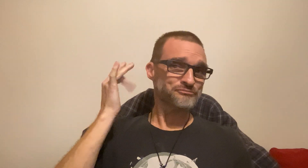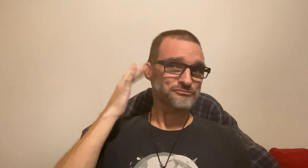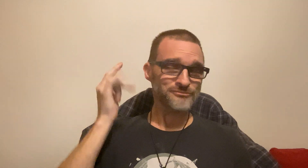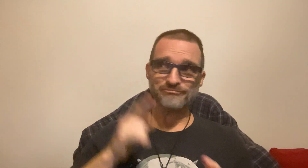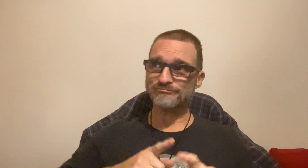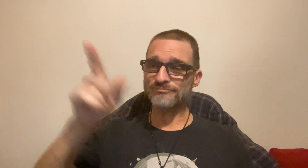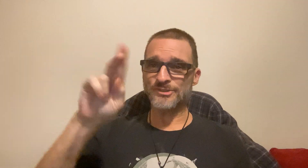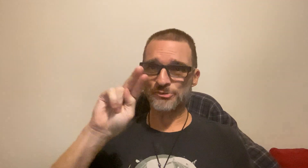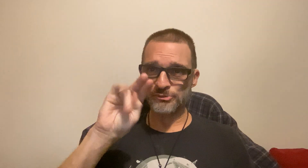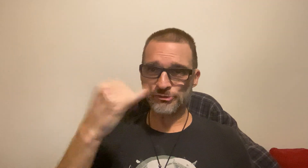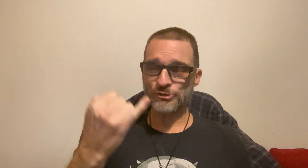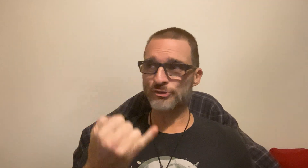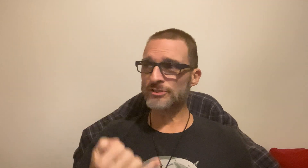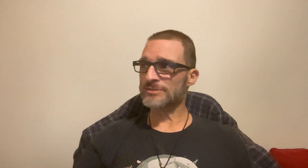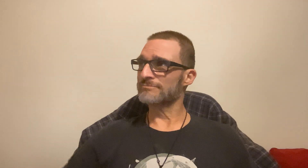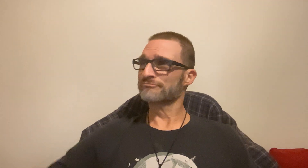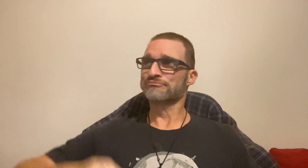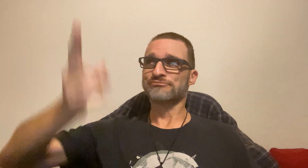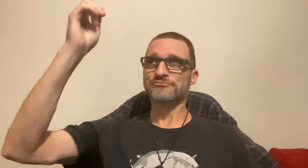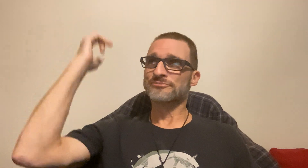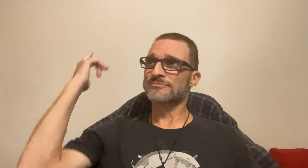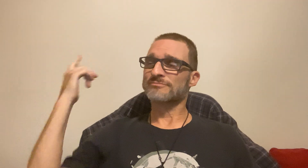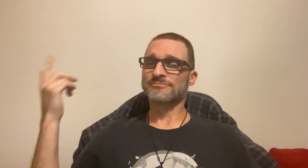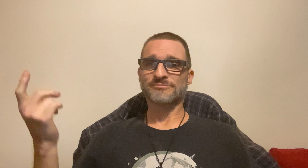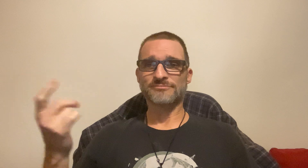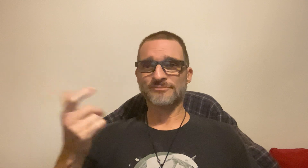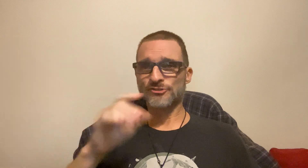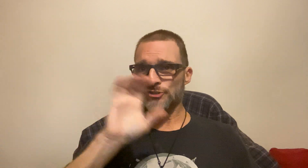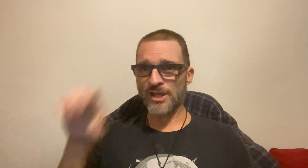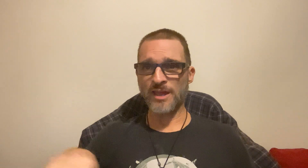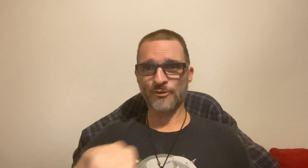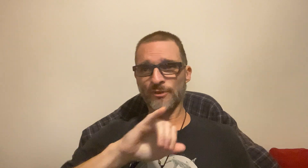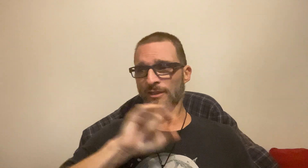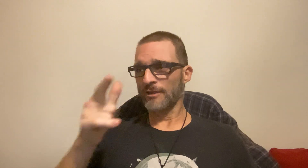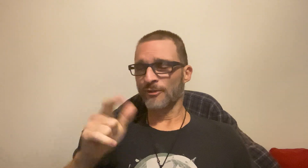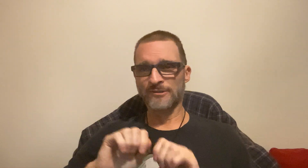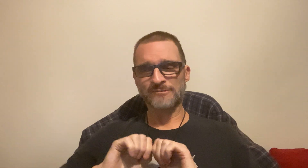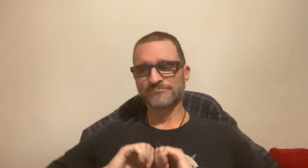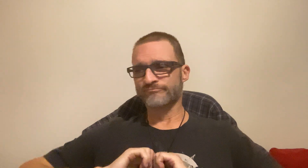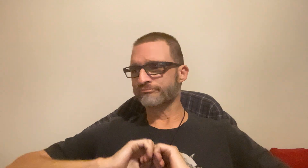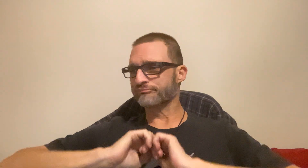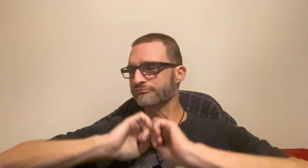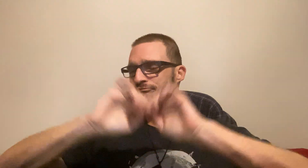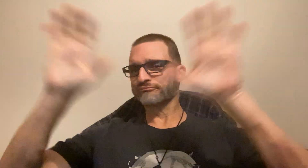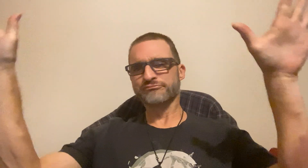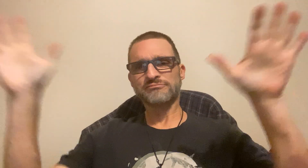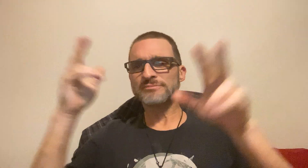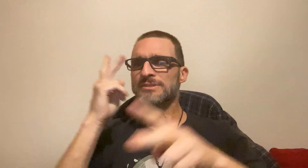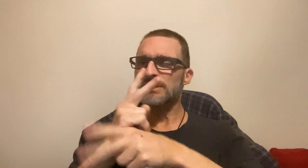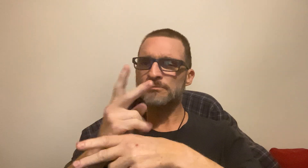It's reached people in California, to New Jersey, to Chicago, Illinois -- it's going widespread around.